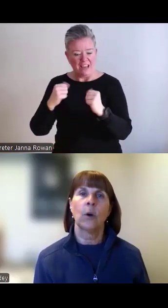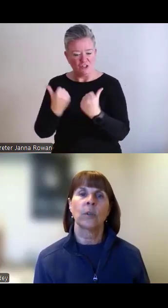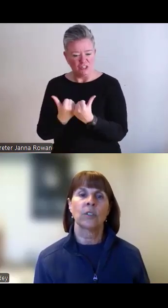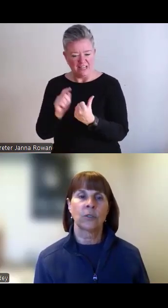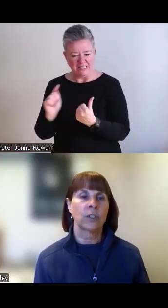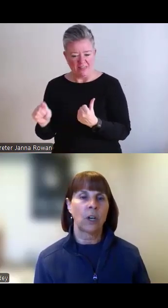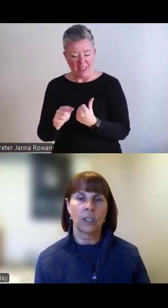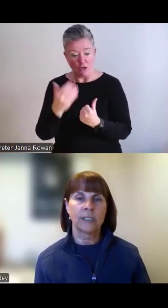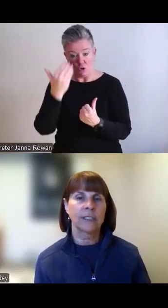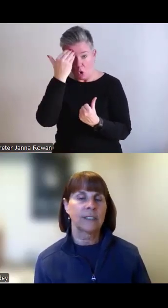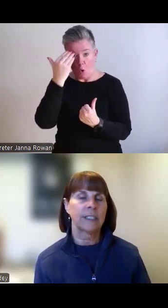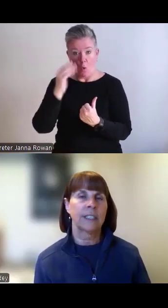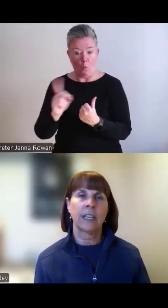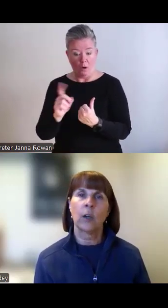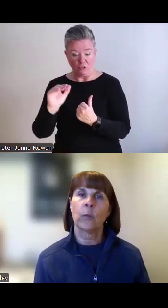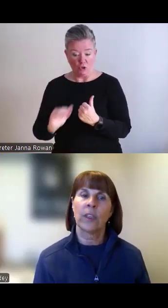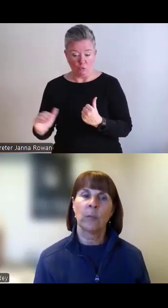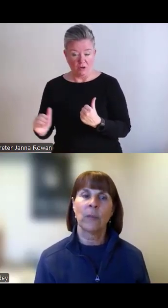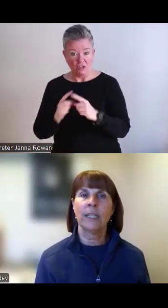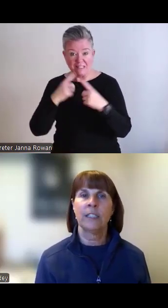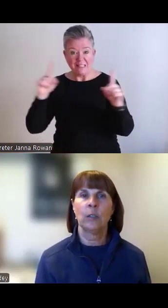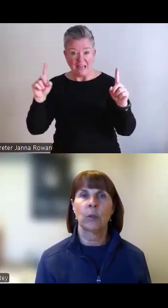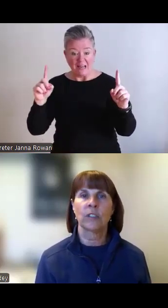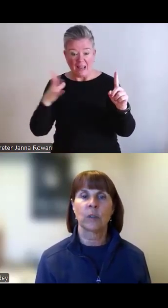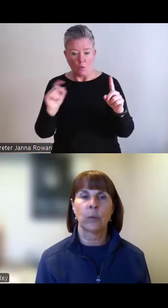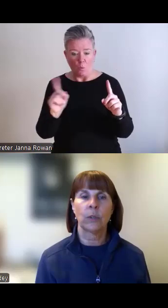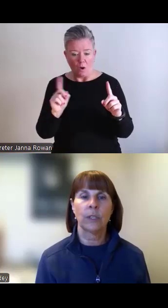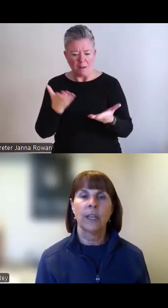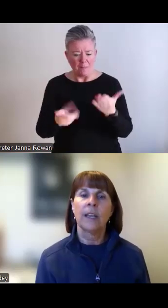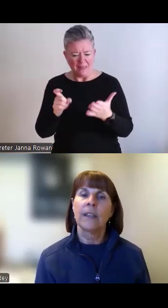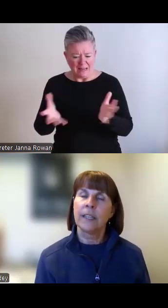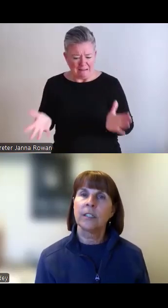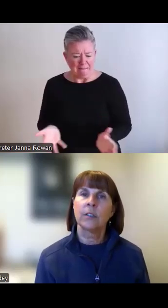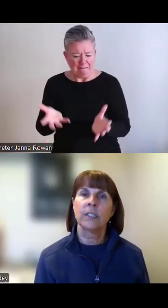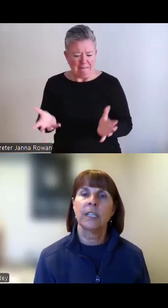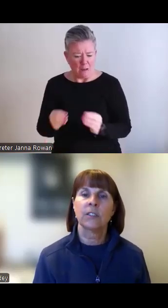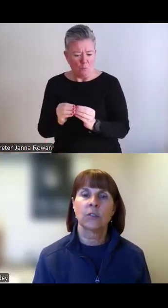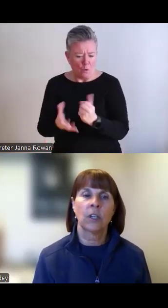know where children are succeeding and where they might need more support, they can create